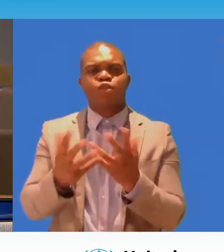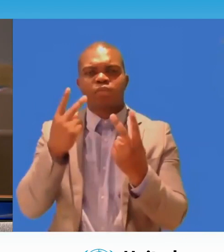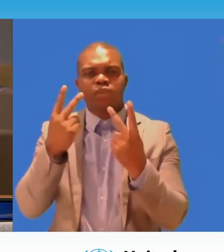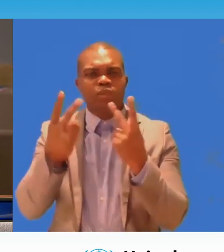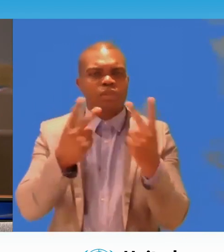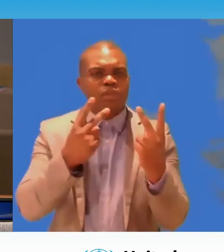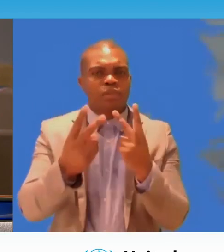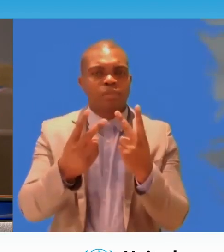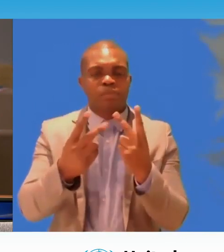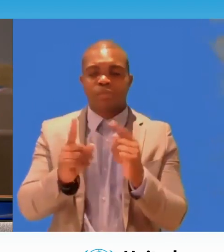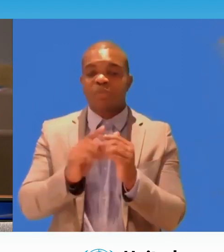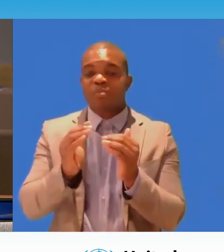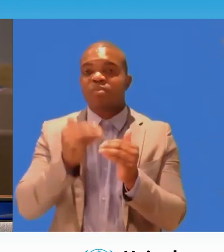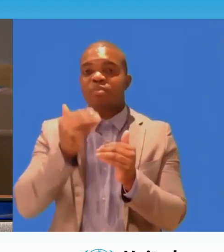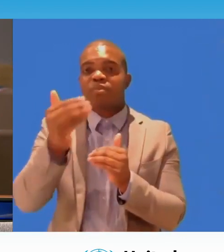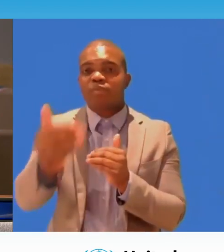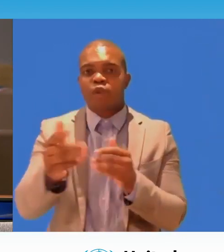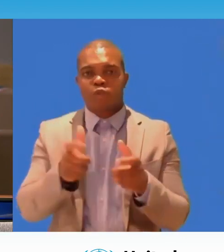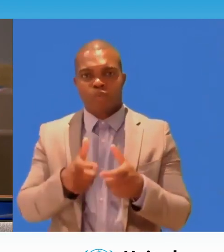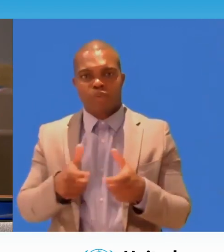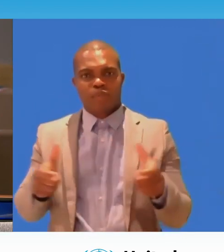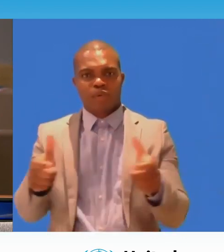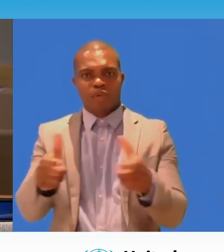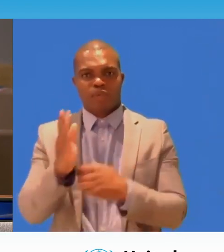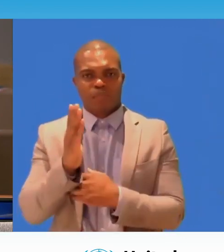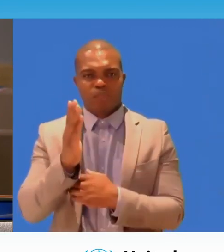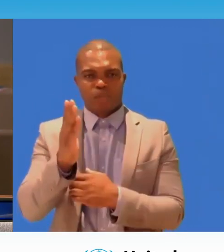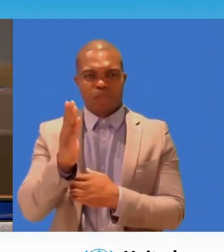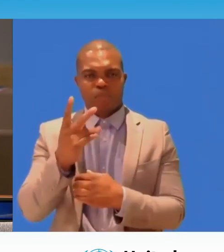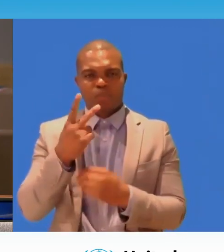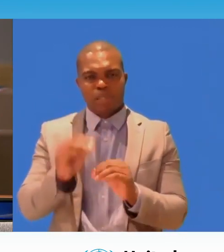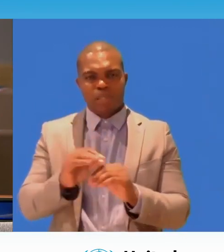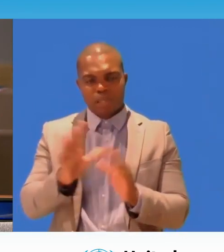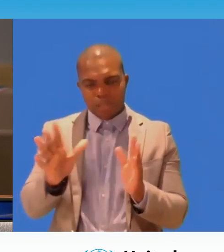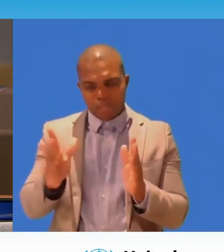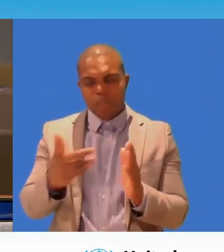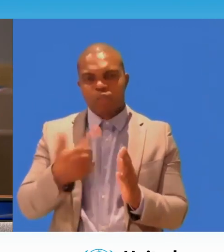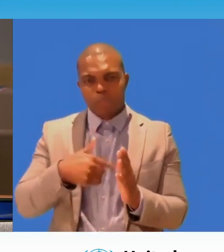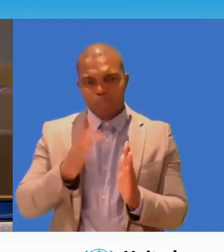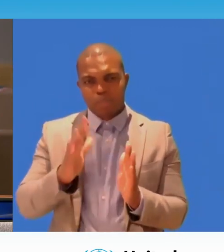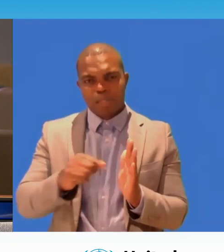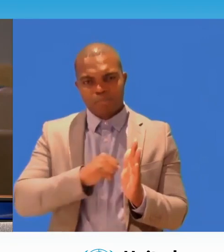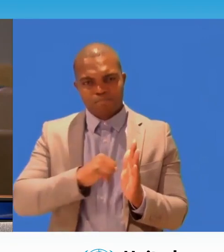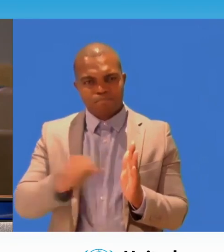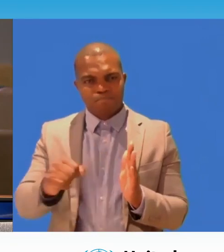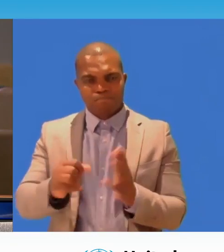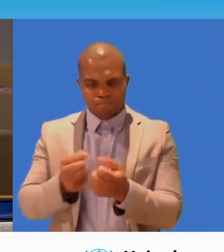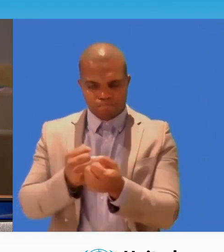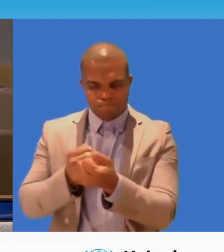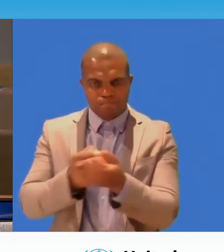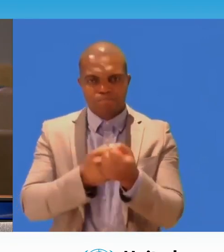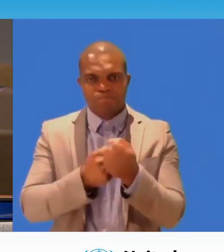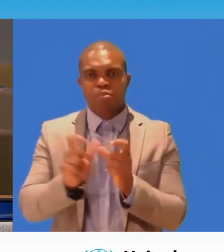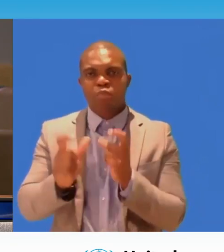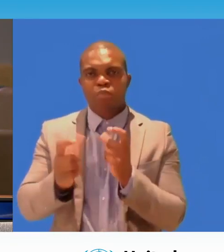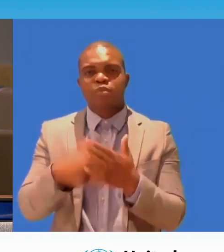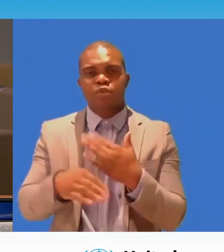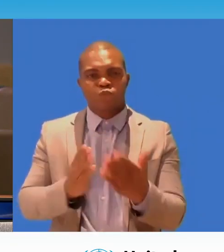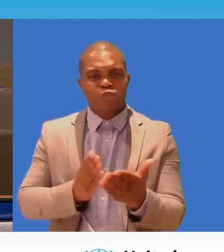policy and framework rethinking inclusions is vital to build greater resilience accessibility